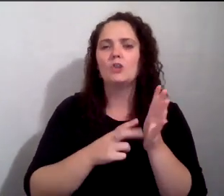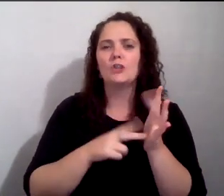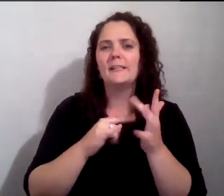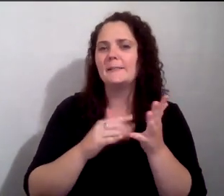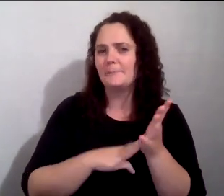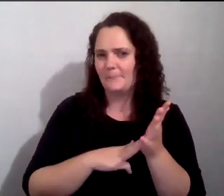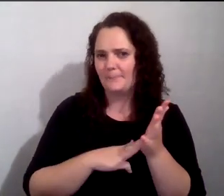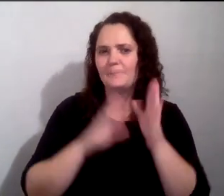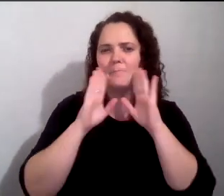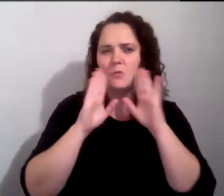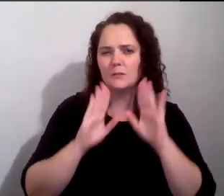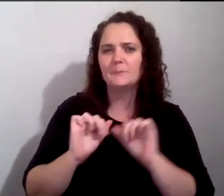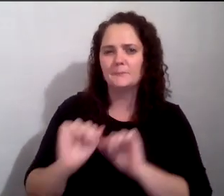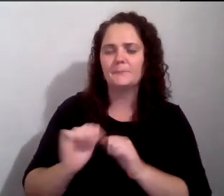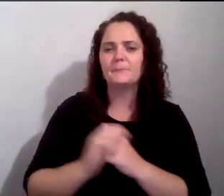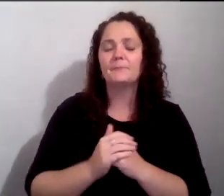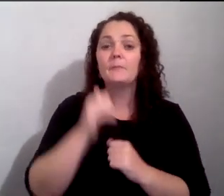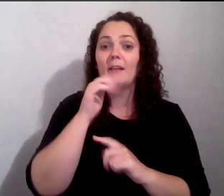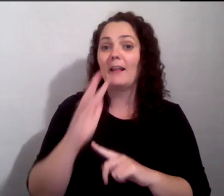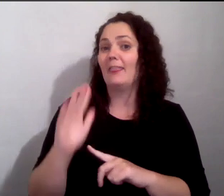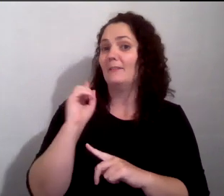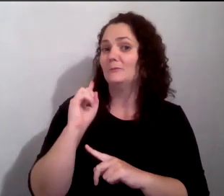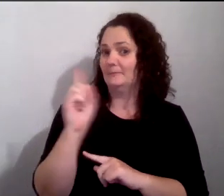let's recap – last week we explored the theme of landscape